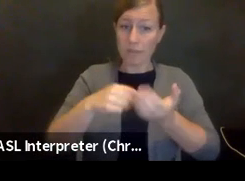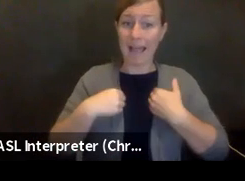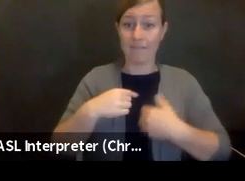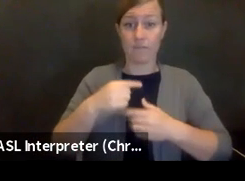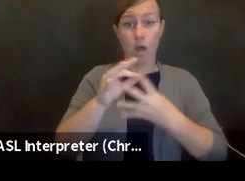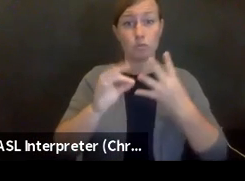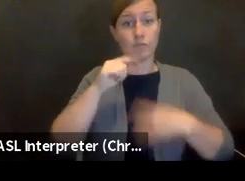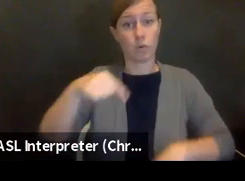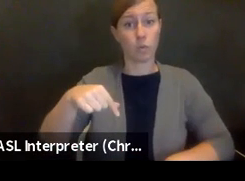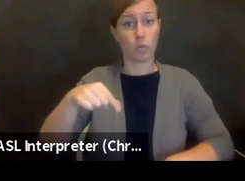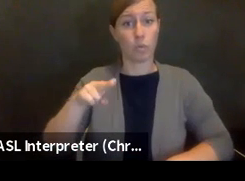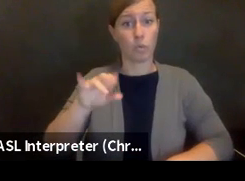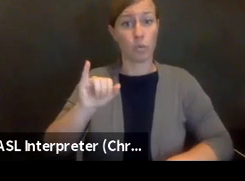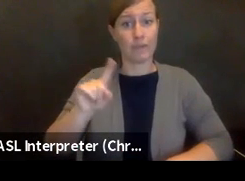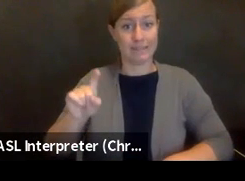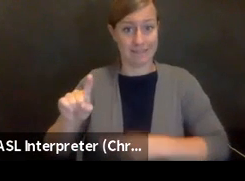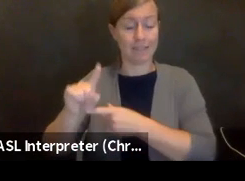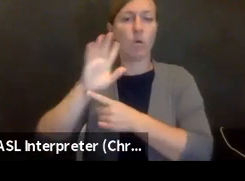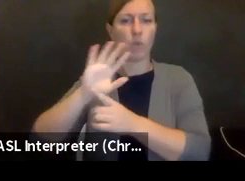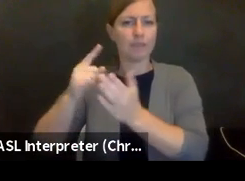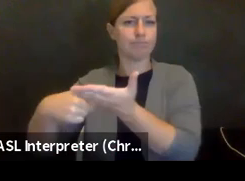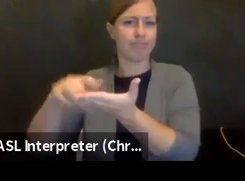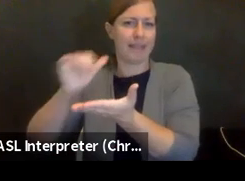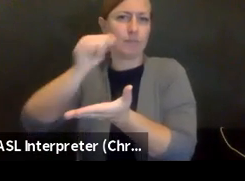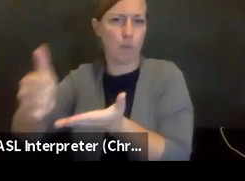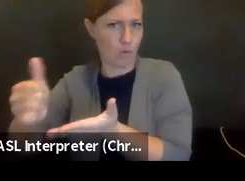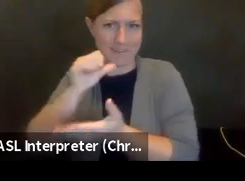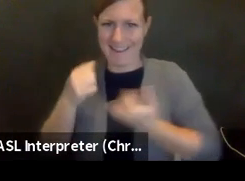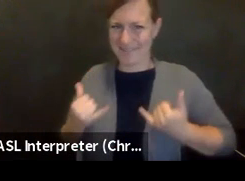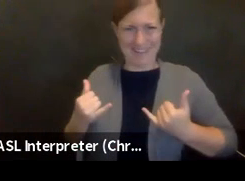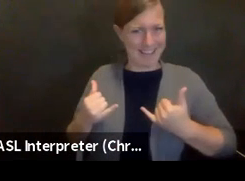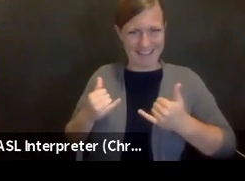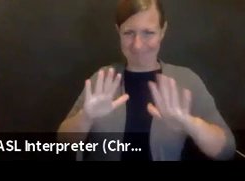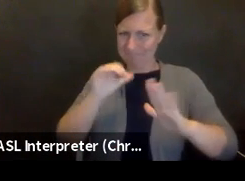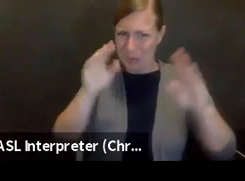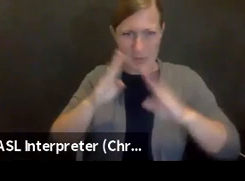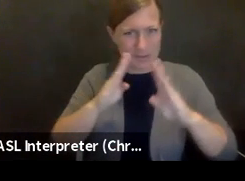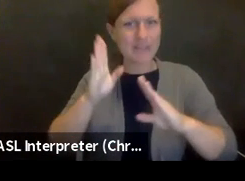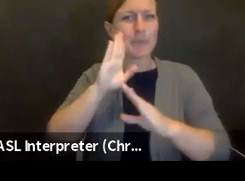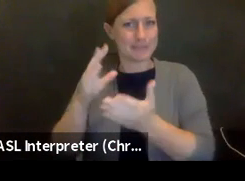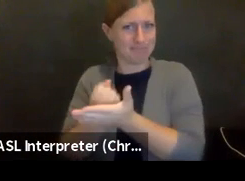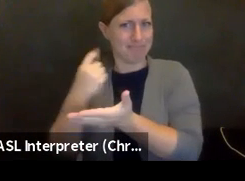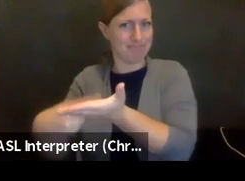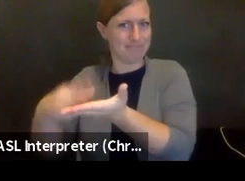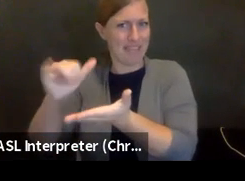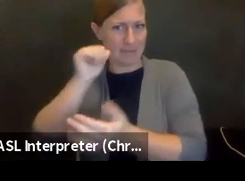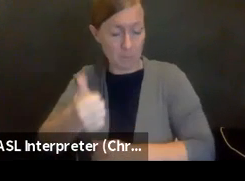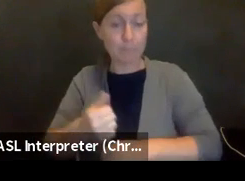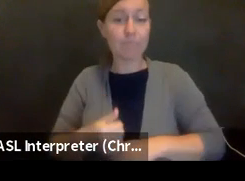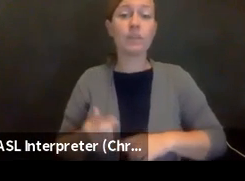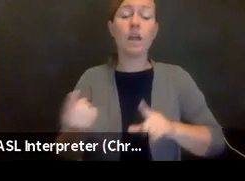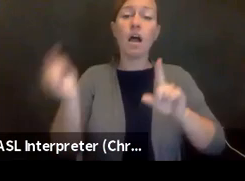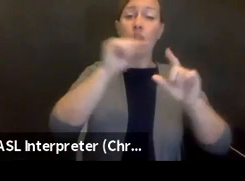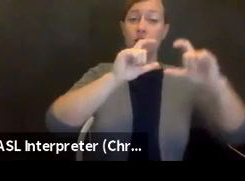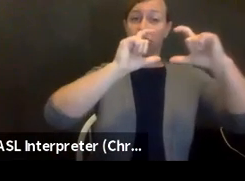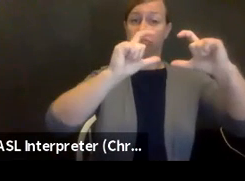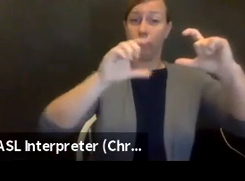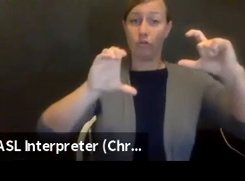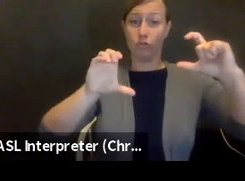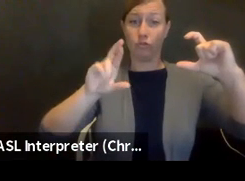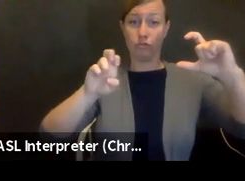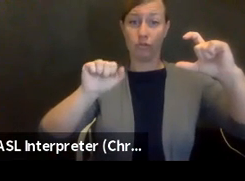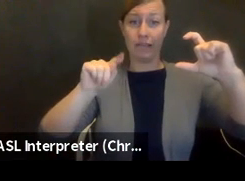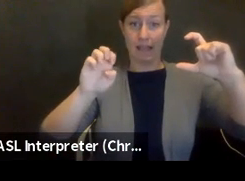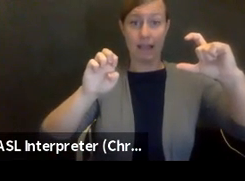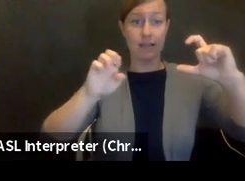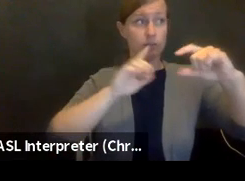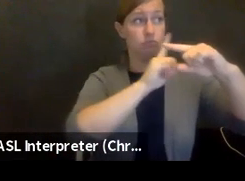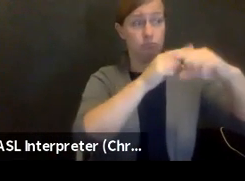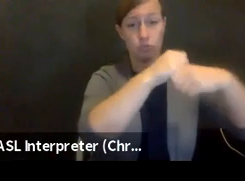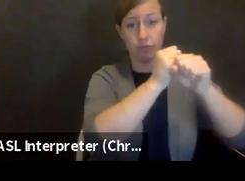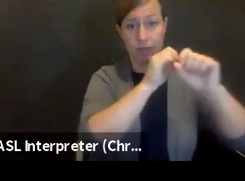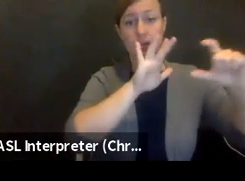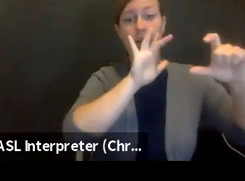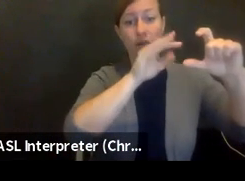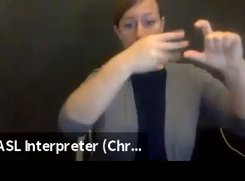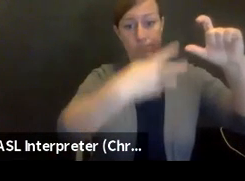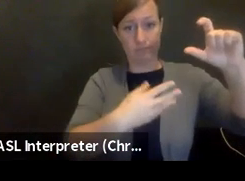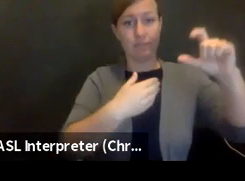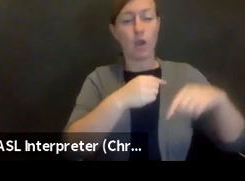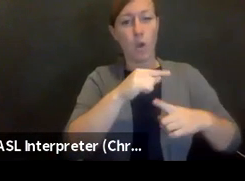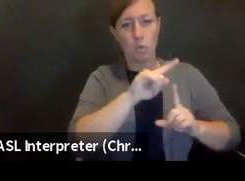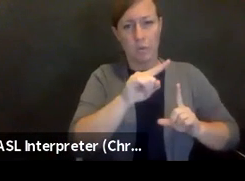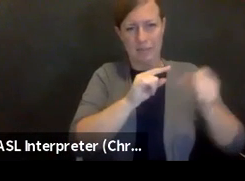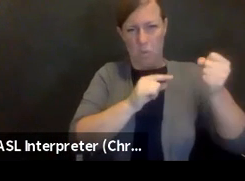Katherine Livick - ESD 112: we'll get to that tomorrow. I'm not going to talk about it today. So don't worry, we will get there. When I go back to my Create button there's a quiz assignment. We'll talk about that tomorrow. Here's a question.